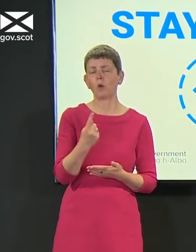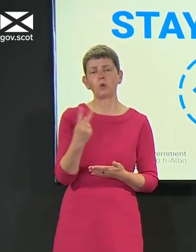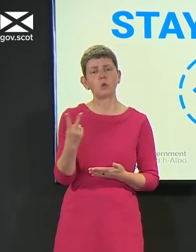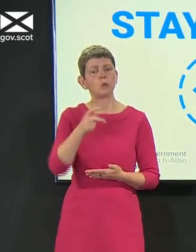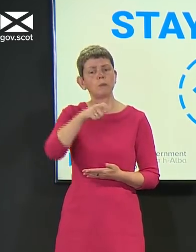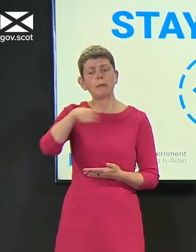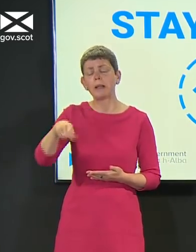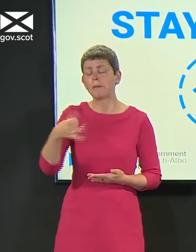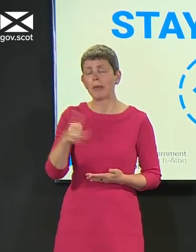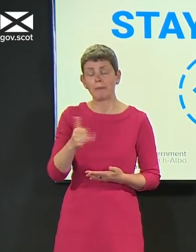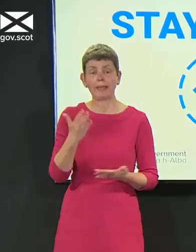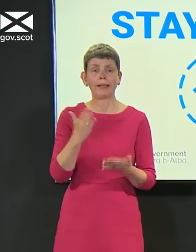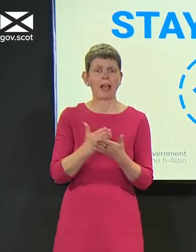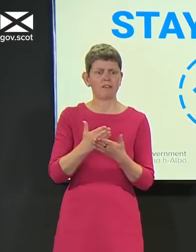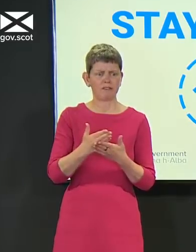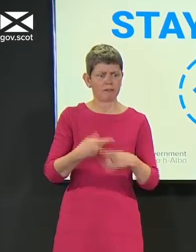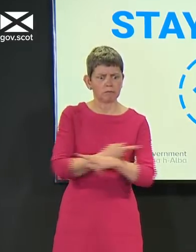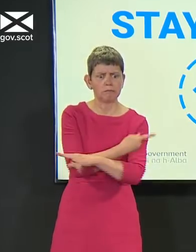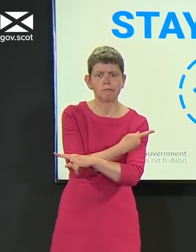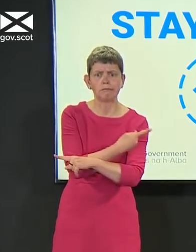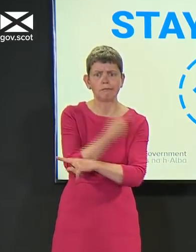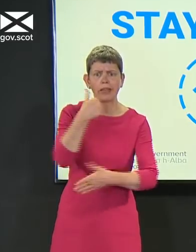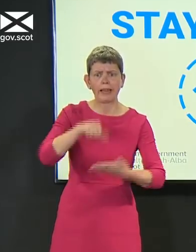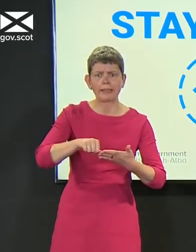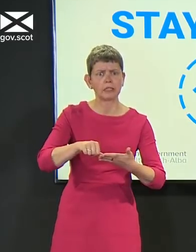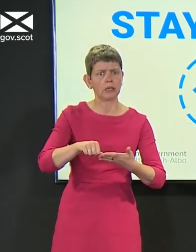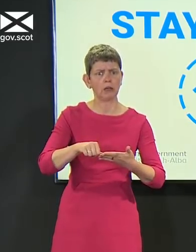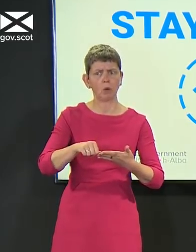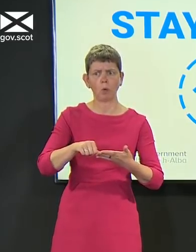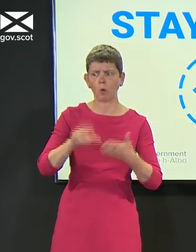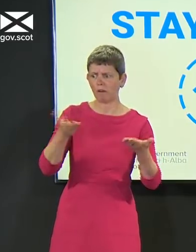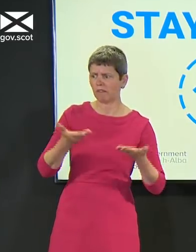that's why we've got the helpline and you should phone your GP or the help line if you are in that